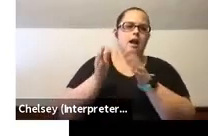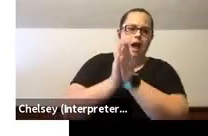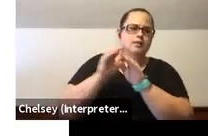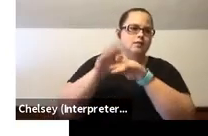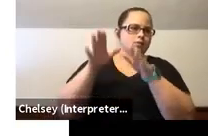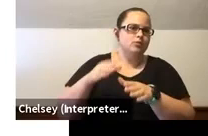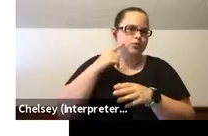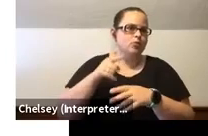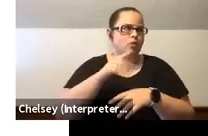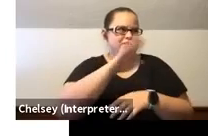Sage Talbot: With information.